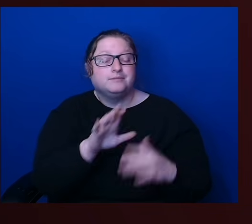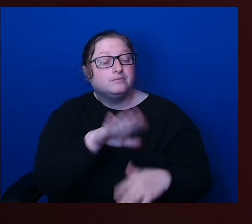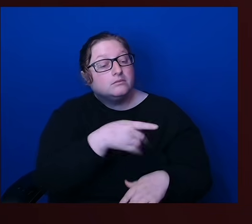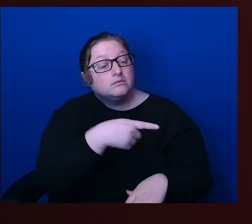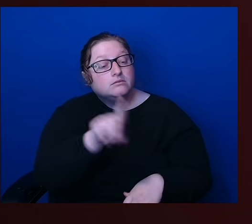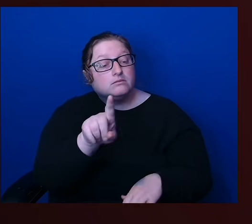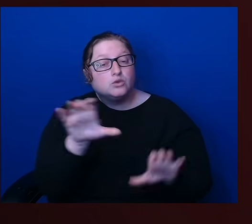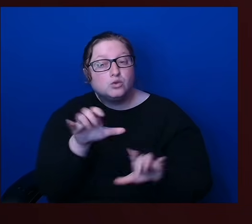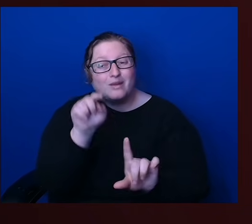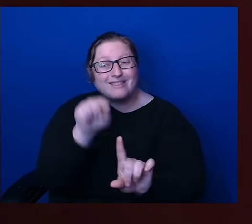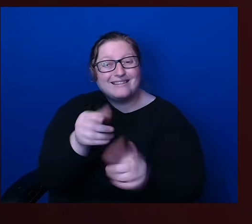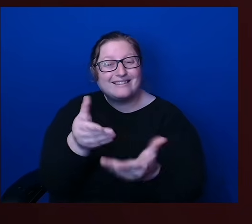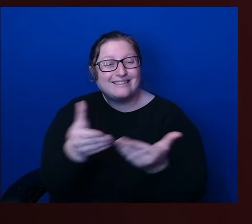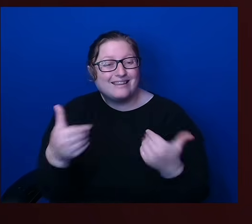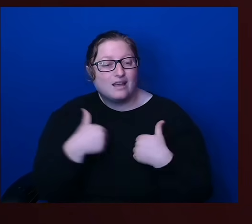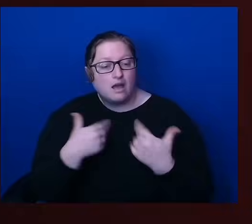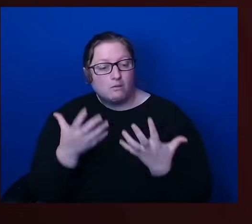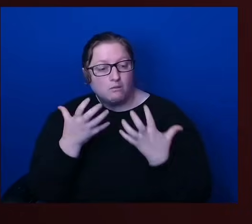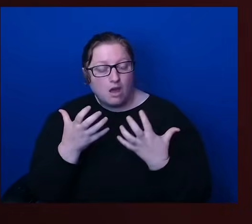do in some other app somewhere."